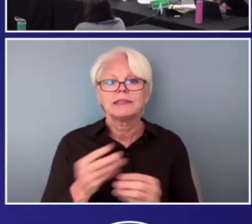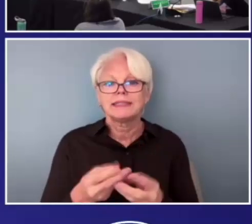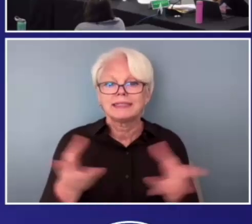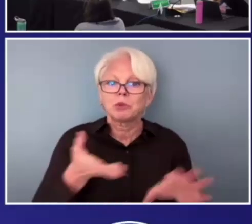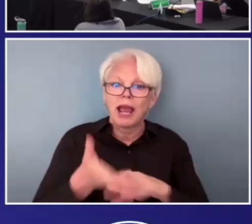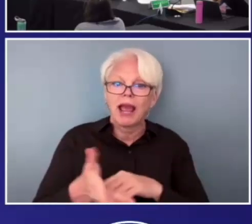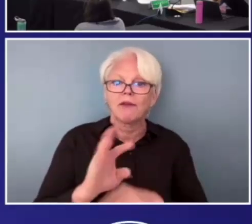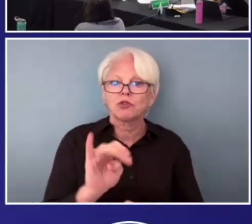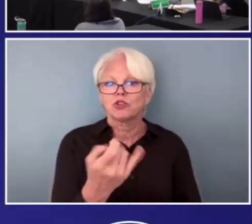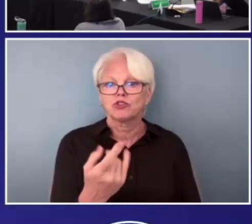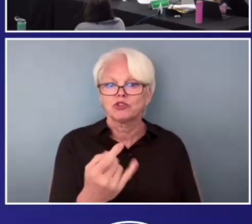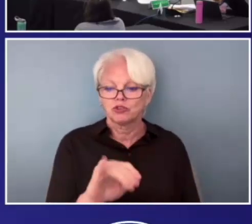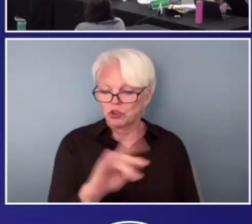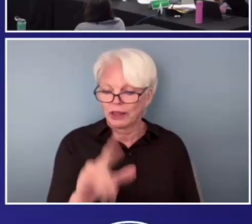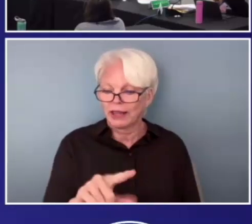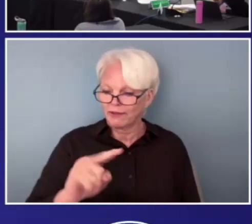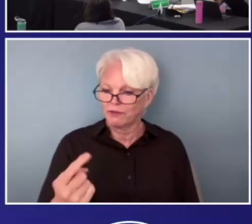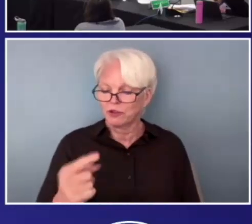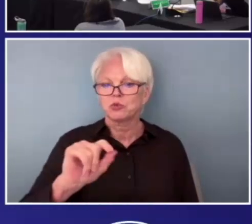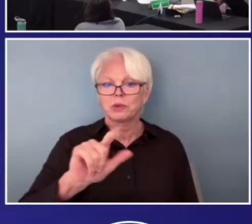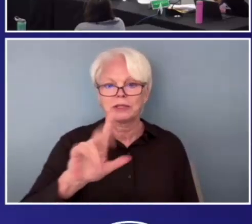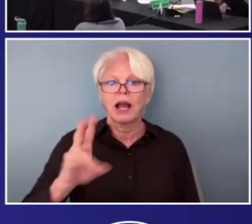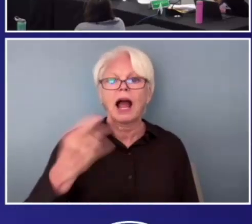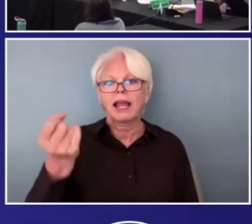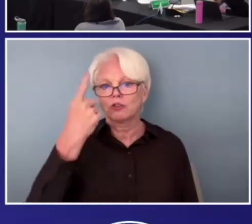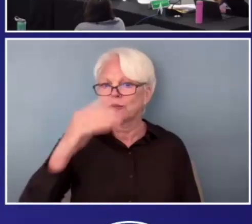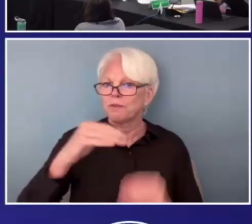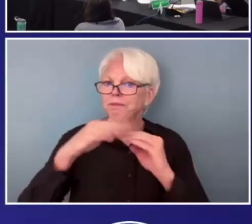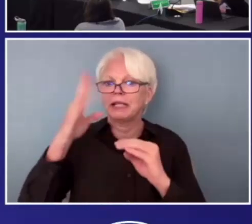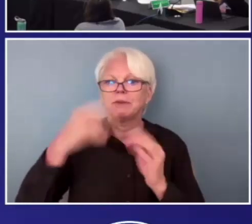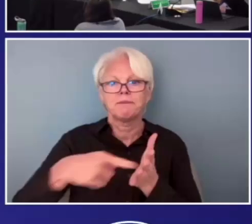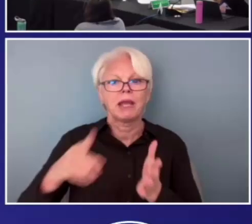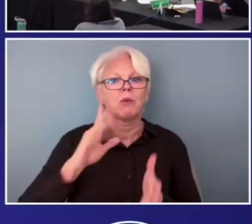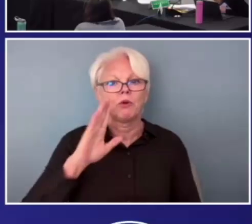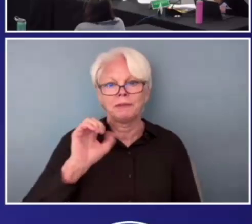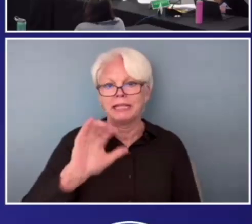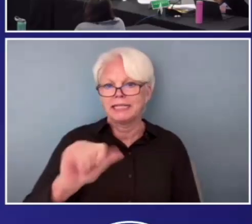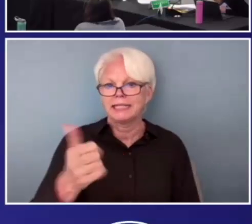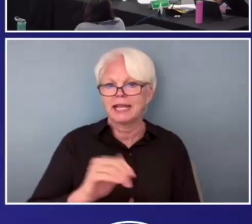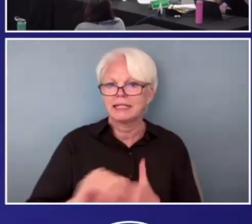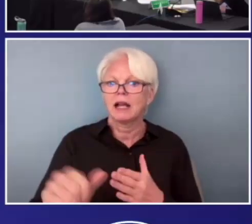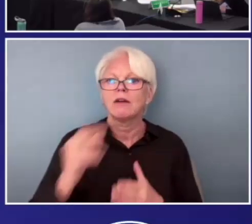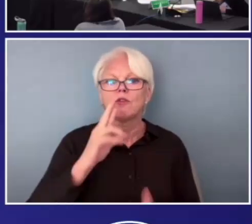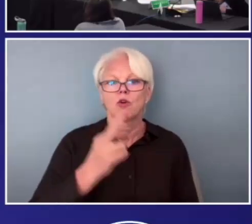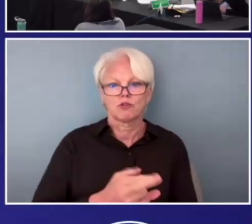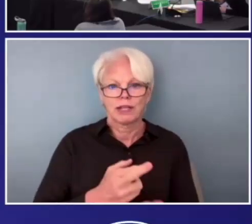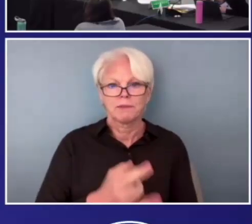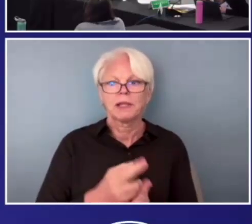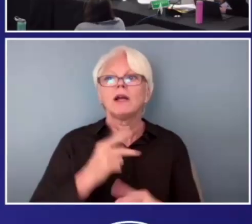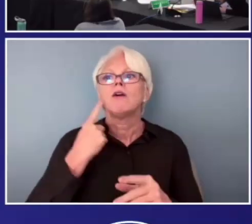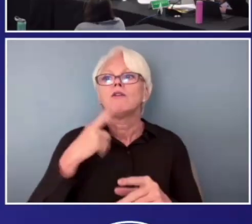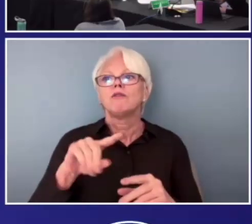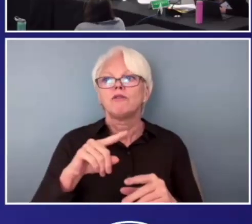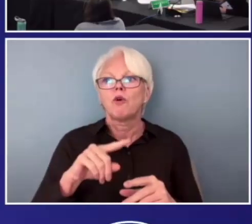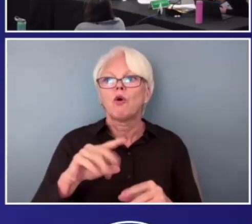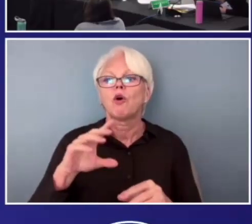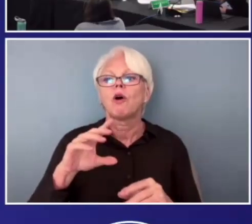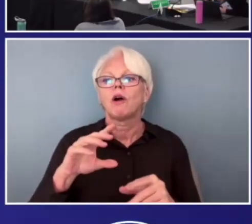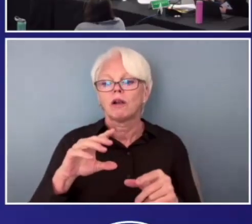2027, I understand the minimum payment at $10 for rehabilitation. However, for loans disbursed prior to July